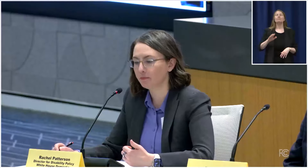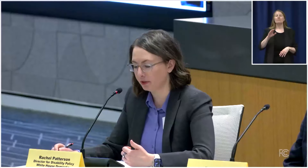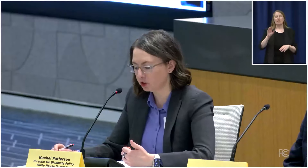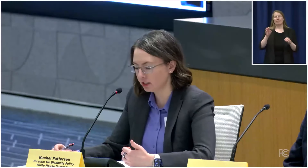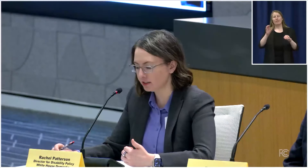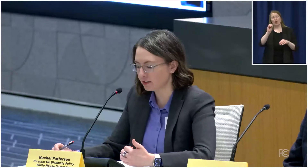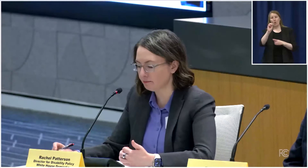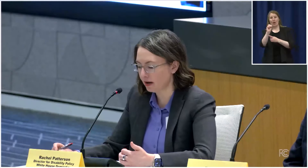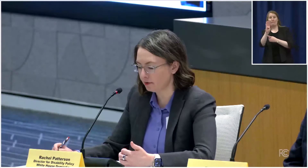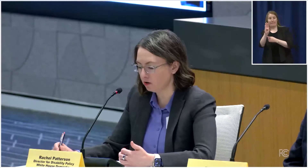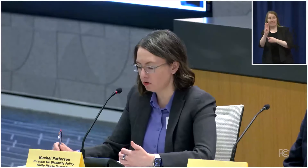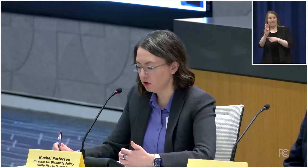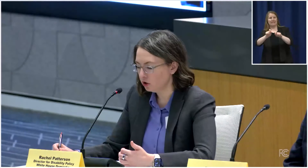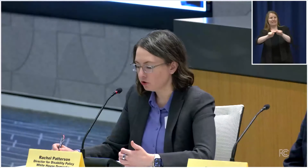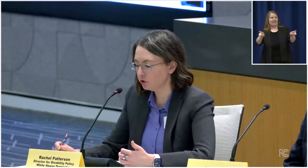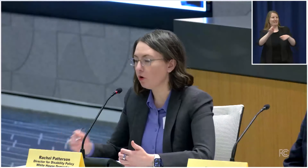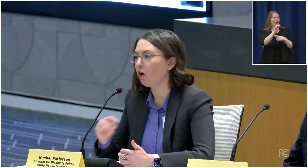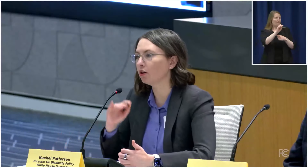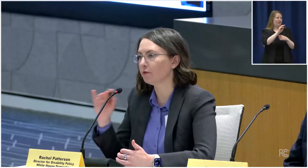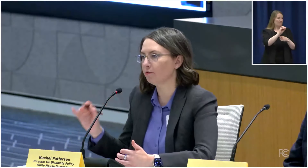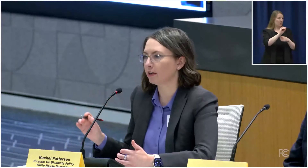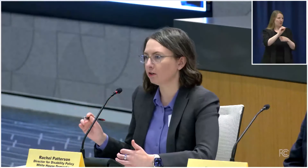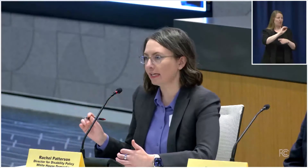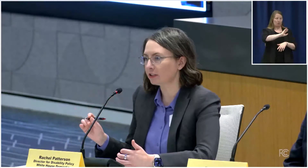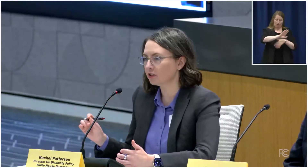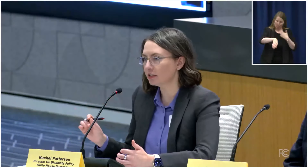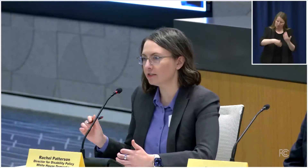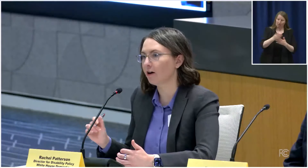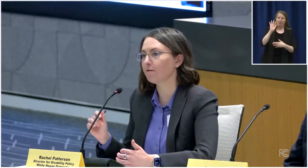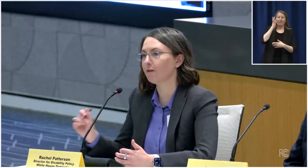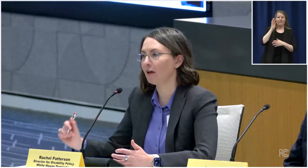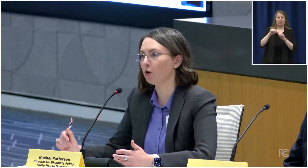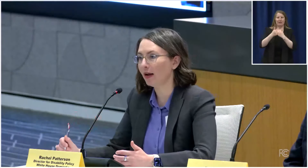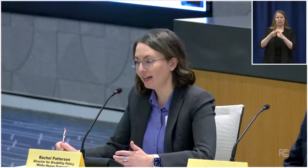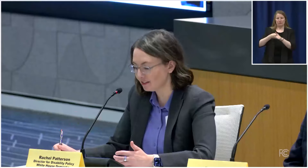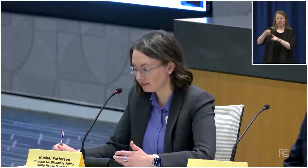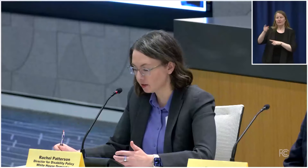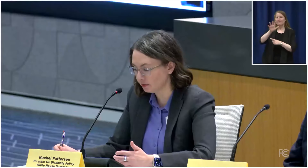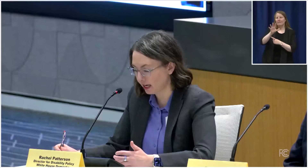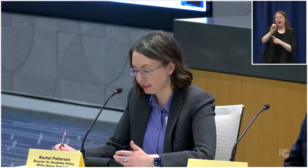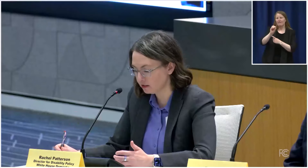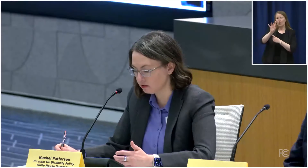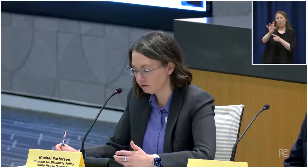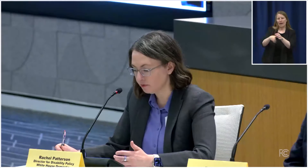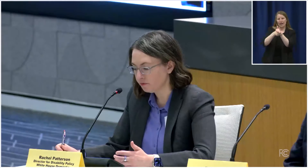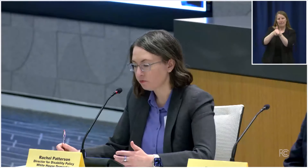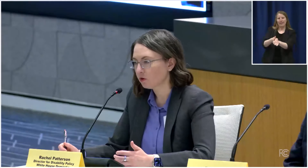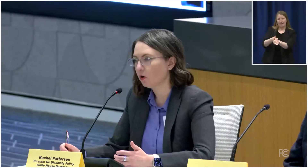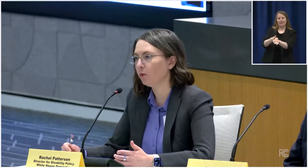GOVERNMENT THAT REALLY SERVES THE PEOPLE. FURTHER IN FEDERAL